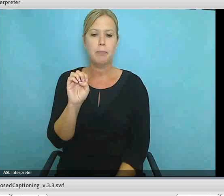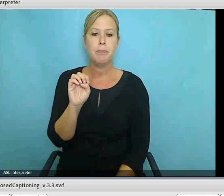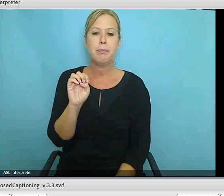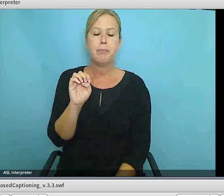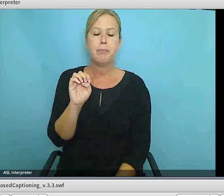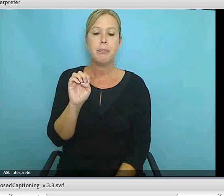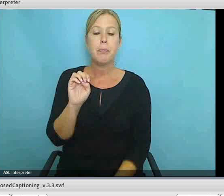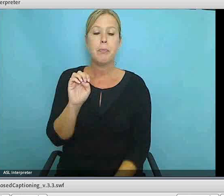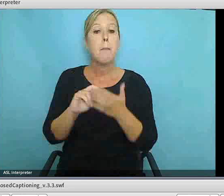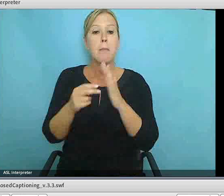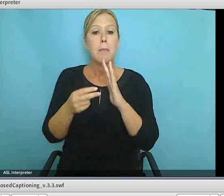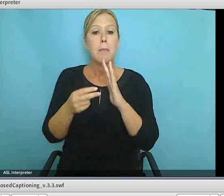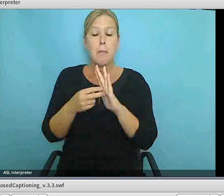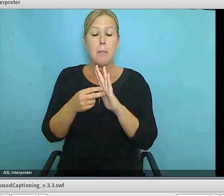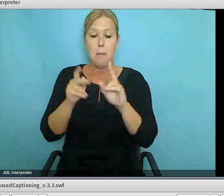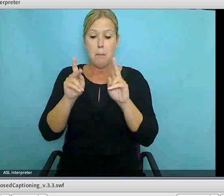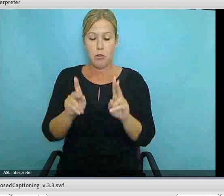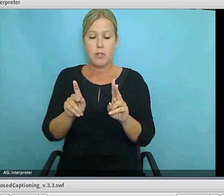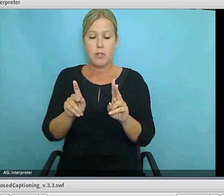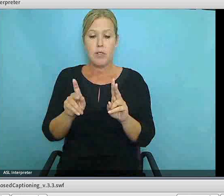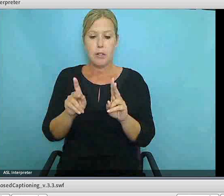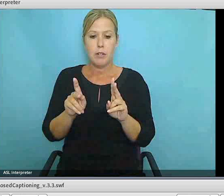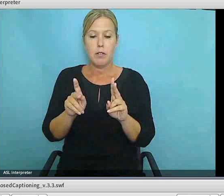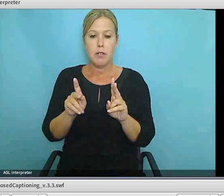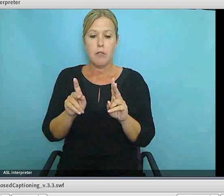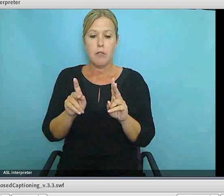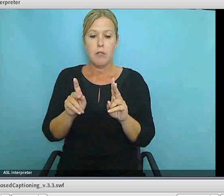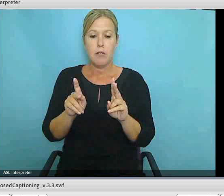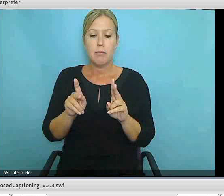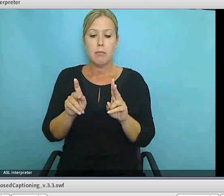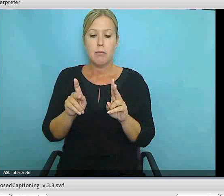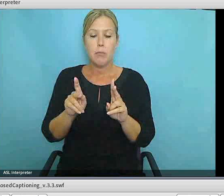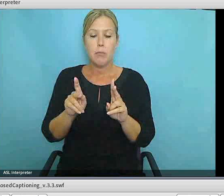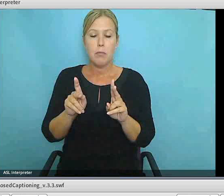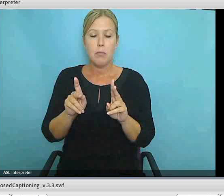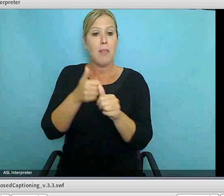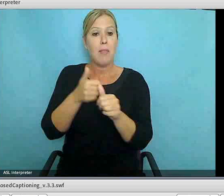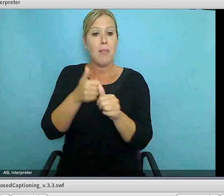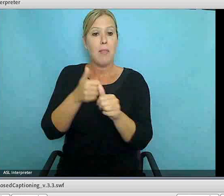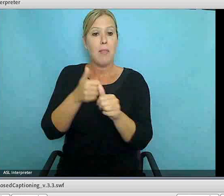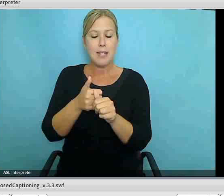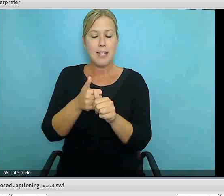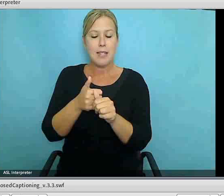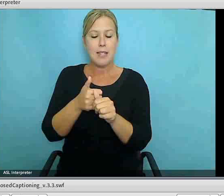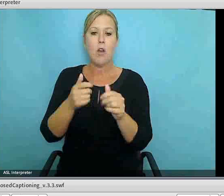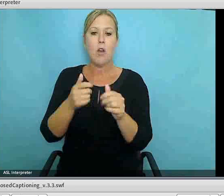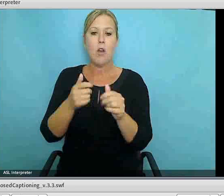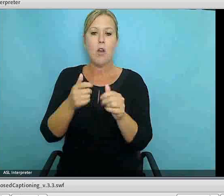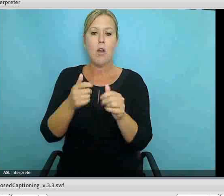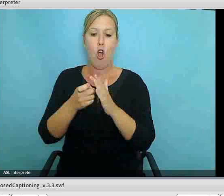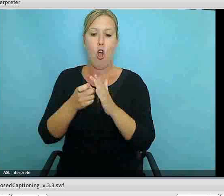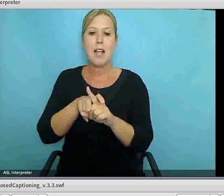So whenever someone is auto-assigned, again, they will have plenty of time to let us know